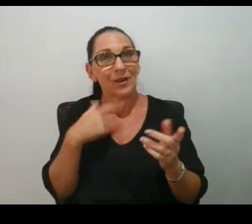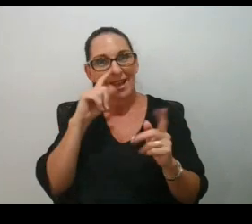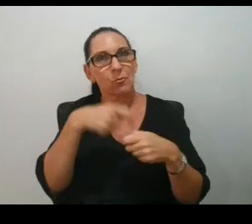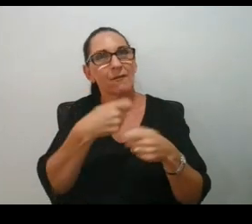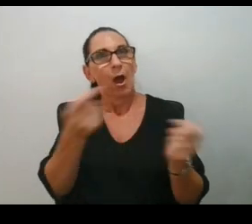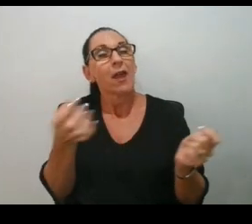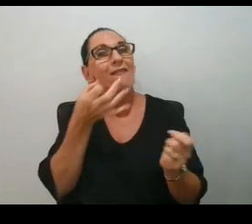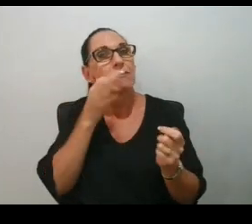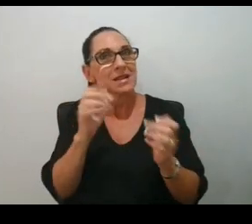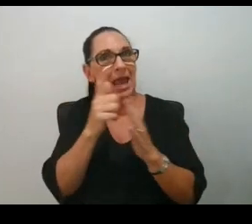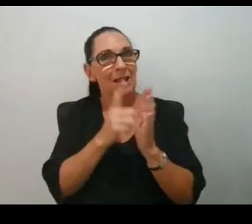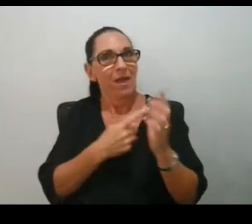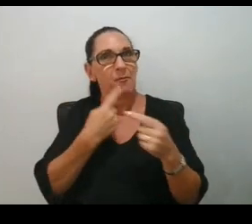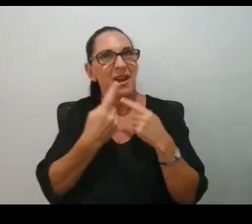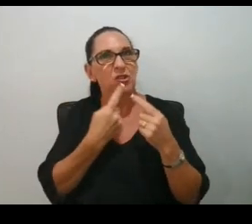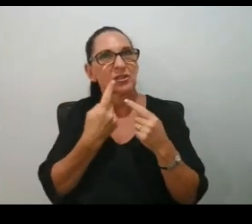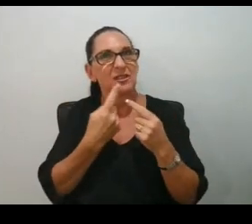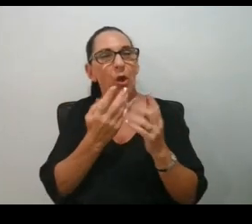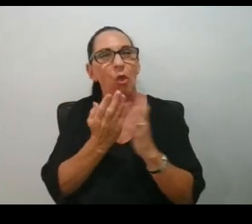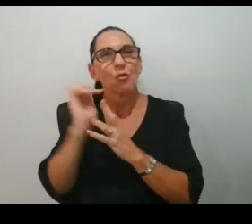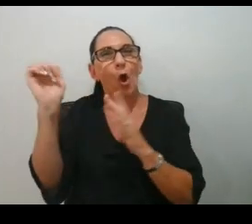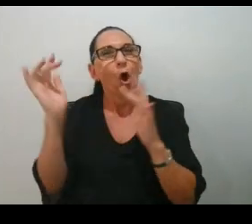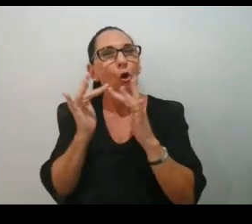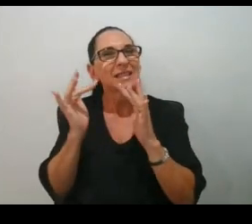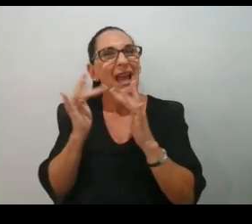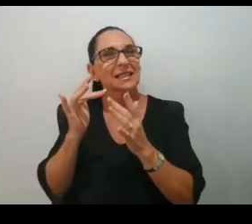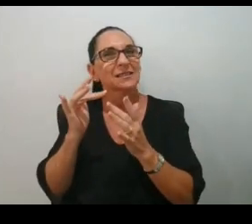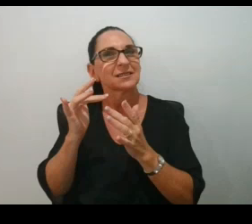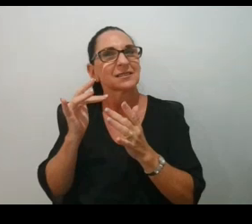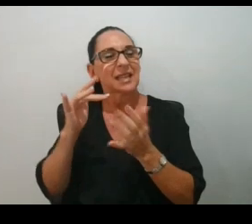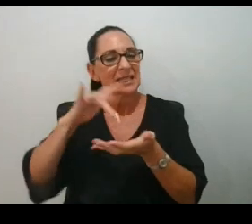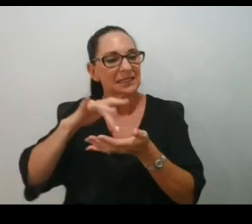we do that through our contact centre people can call for information and we also have our